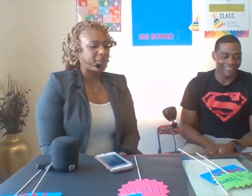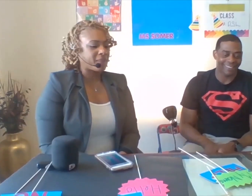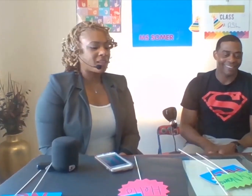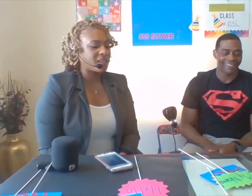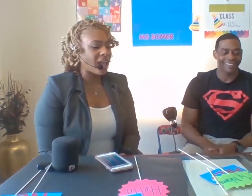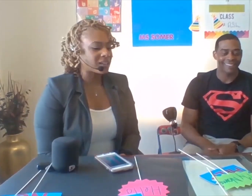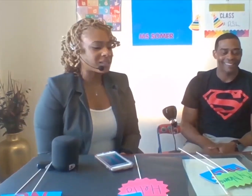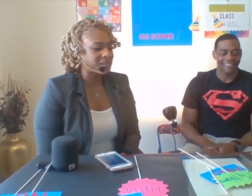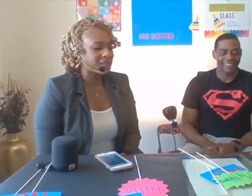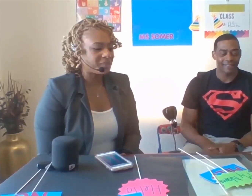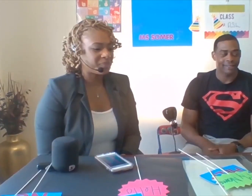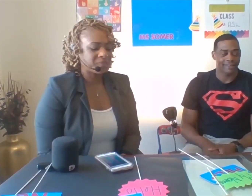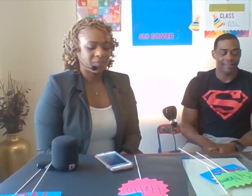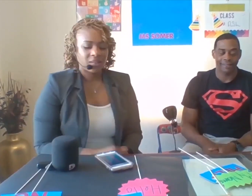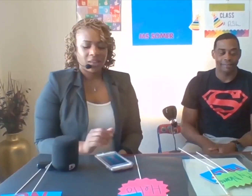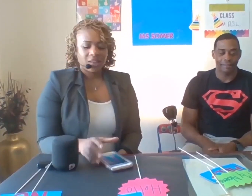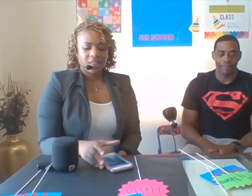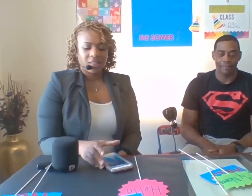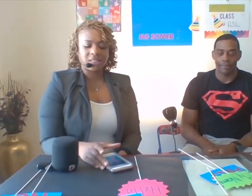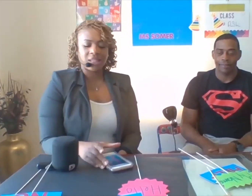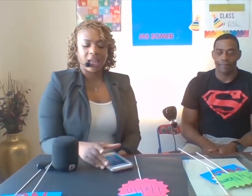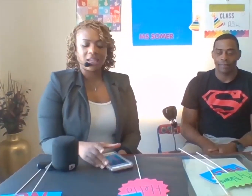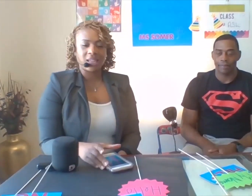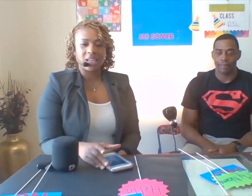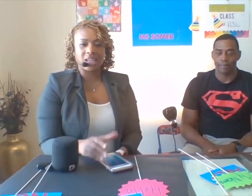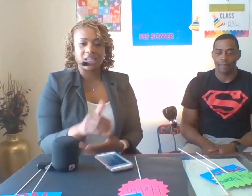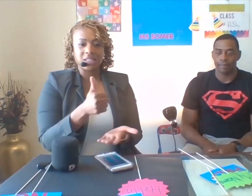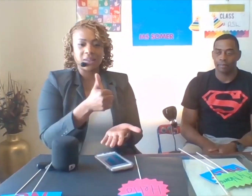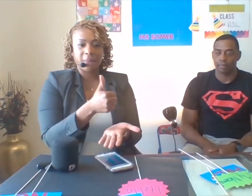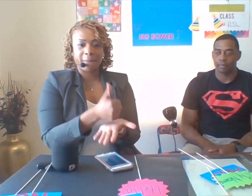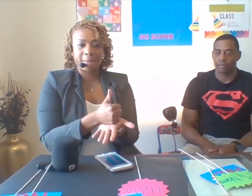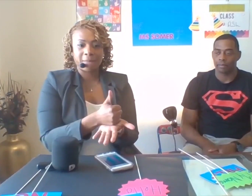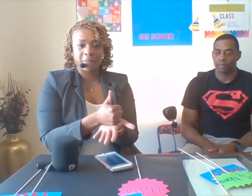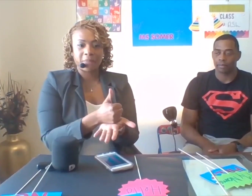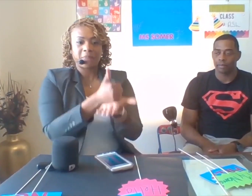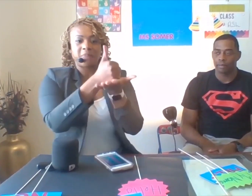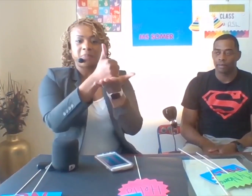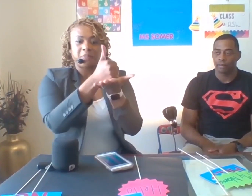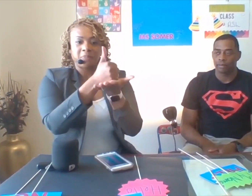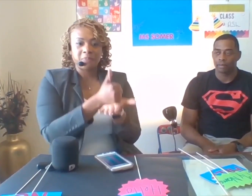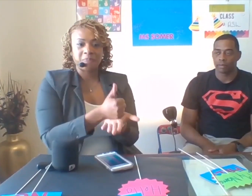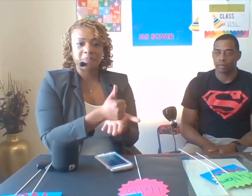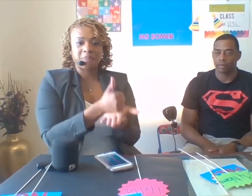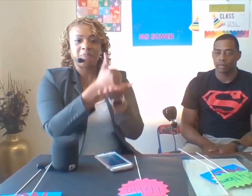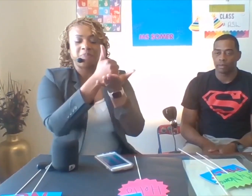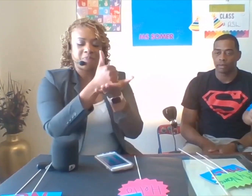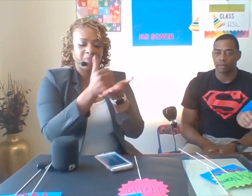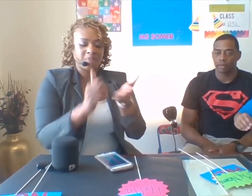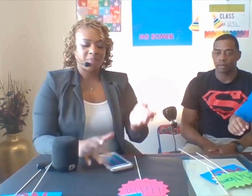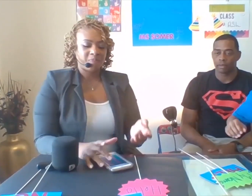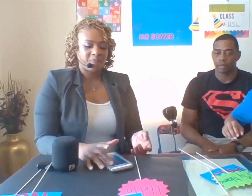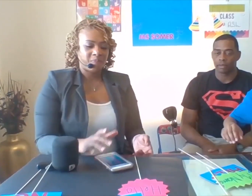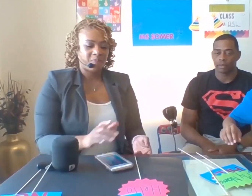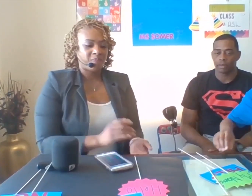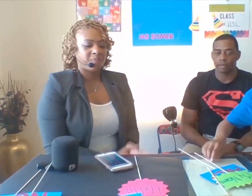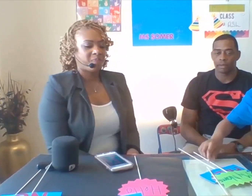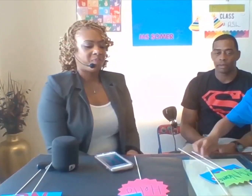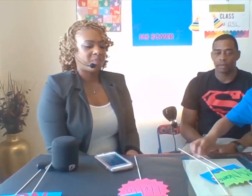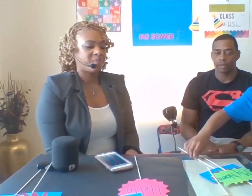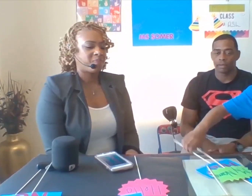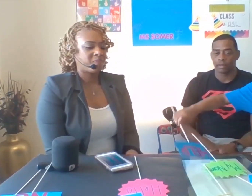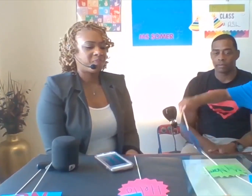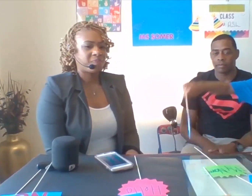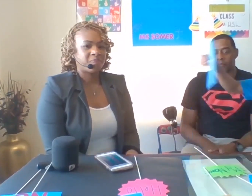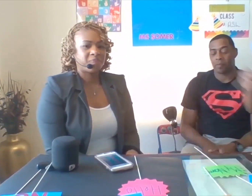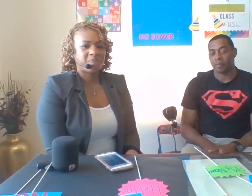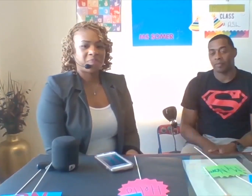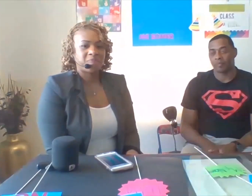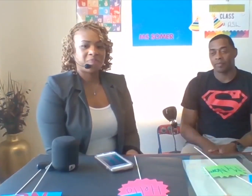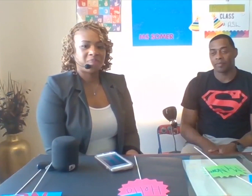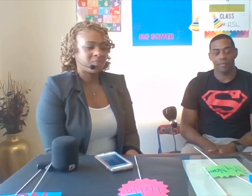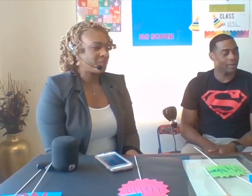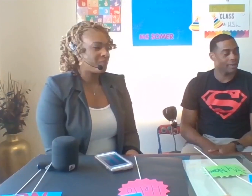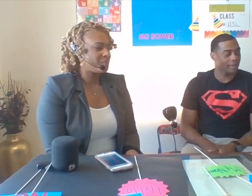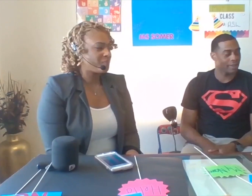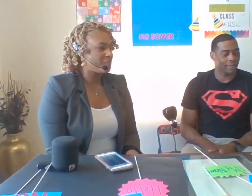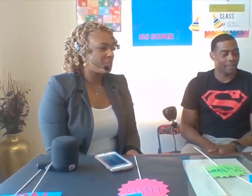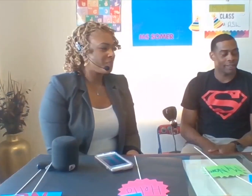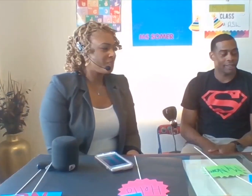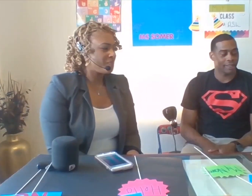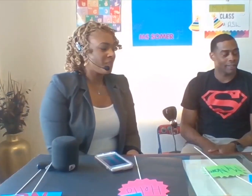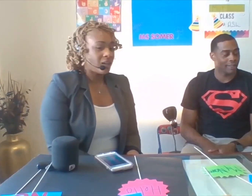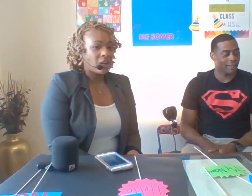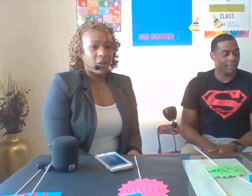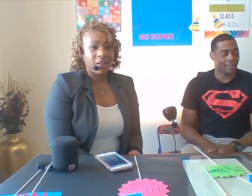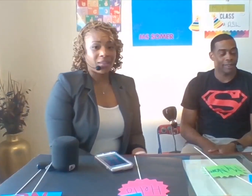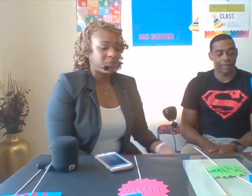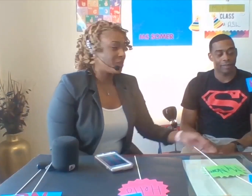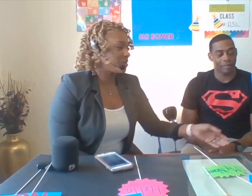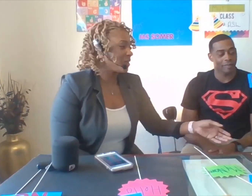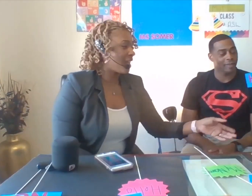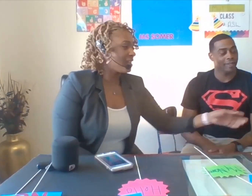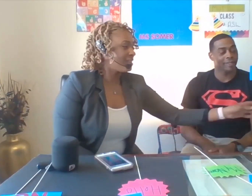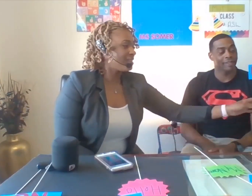next the sign is alright what's your guess